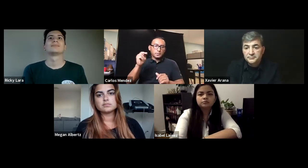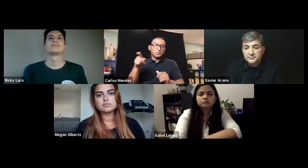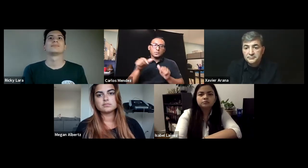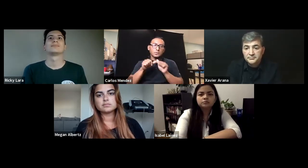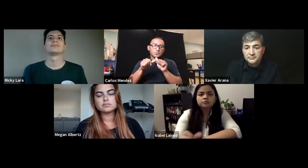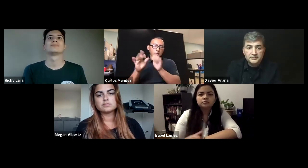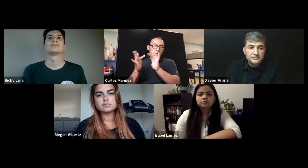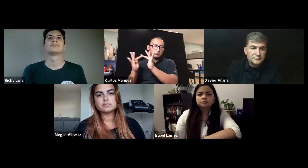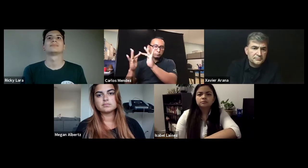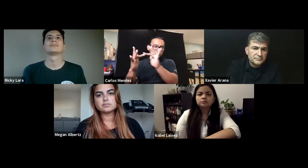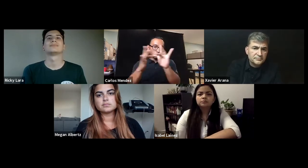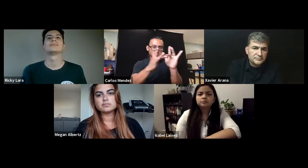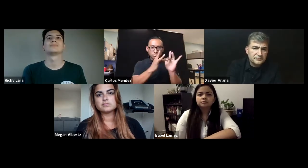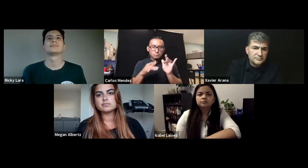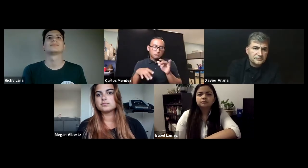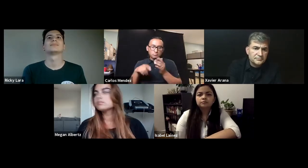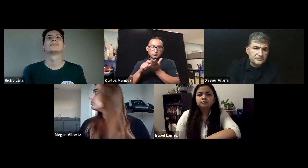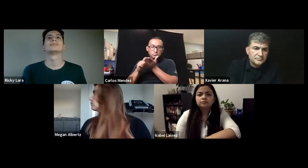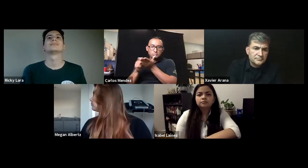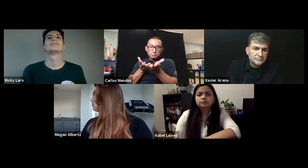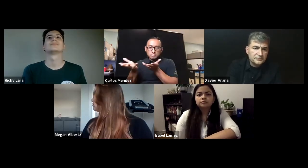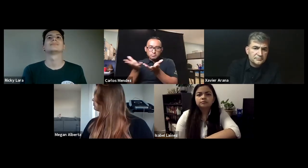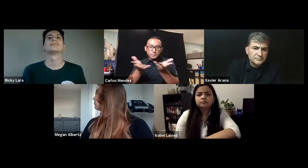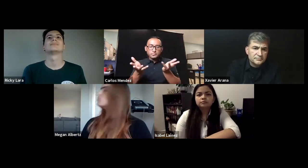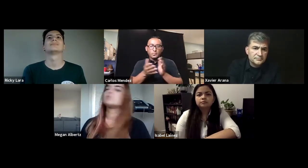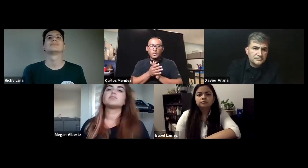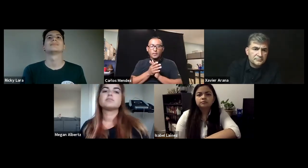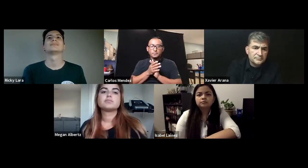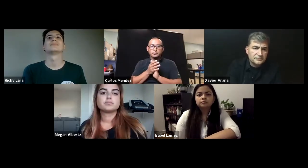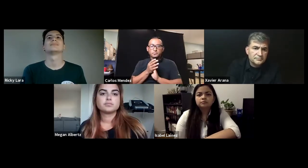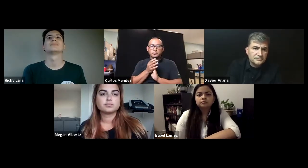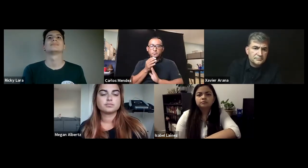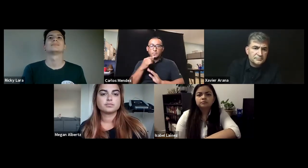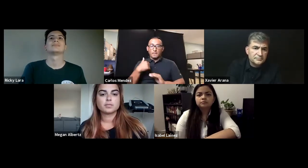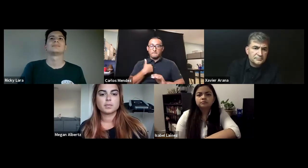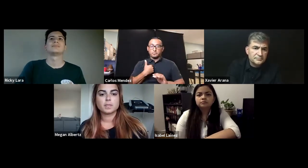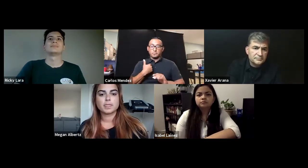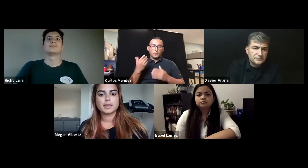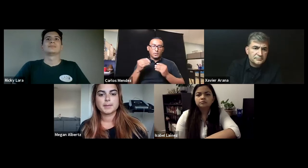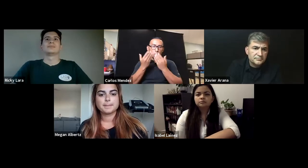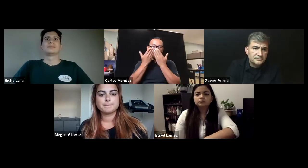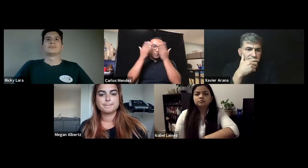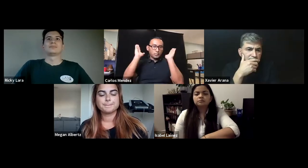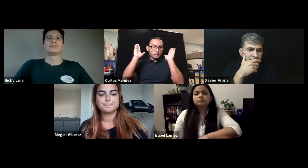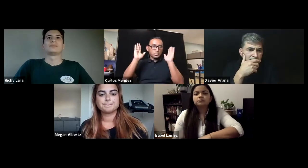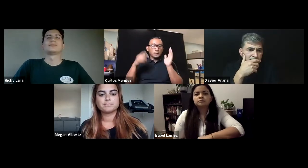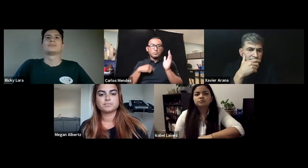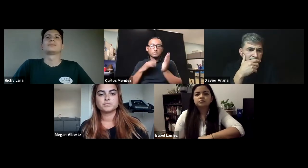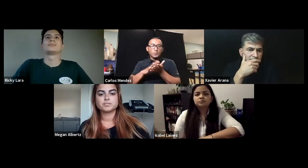Carlos: Sure. I agree with Megan. I think continuing to network and meeting people is incredibly important.